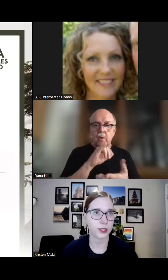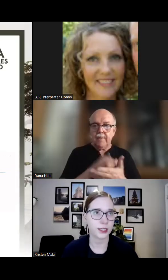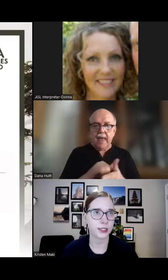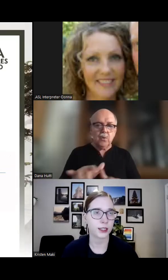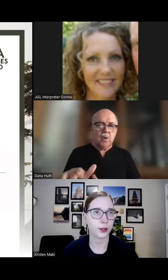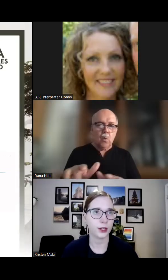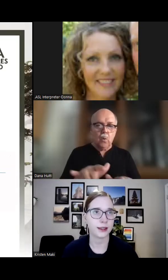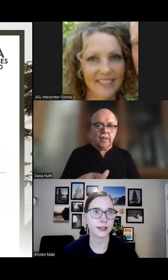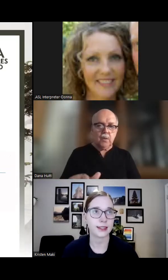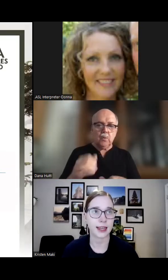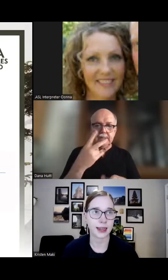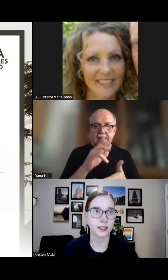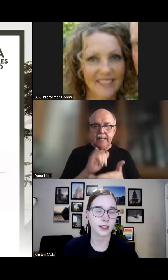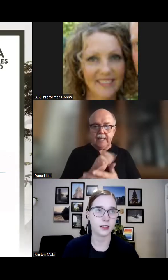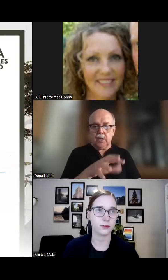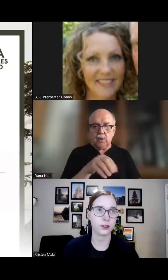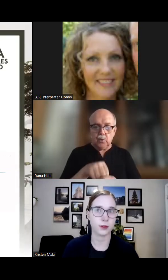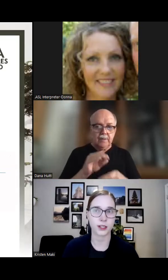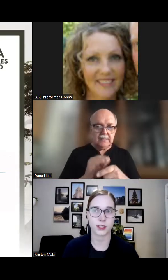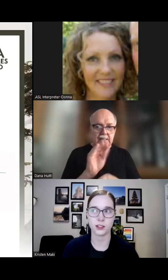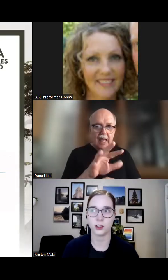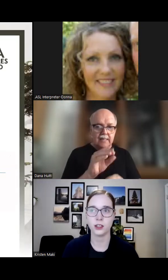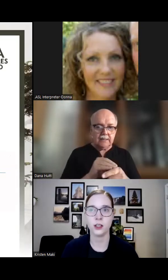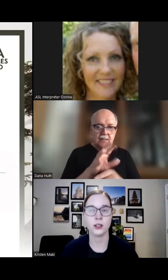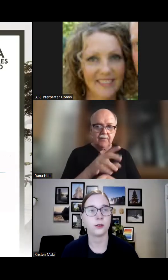care agency might serve your rural area and have a caregiver, so that's another